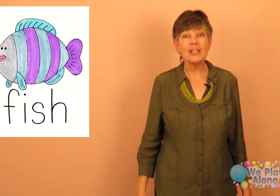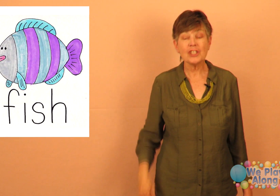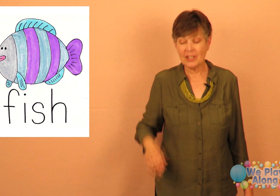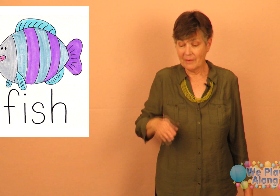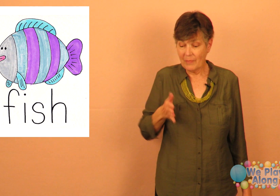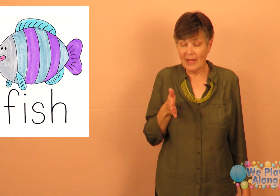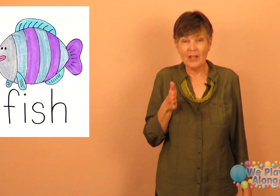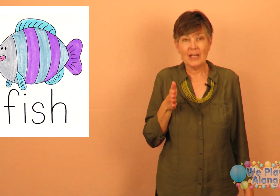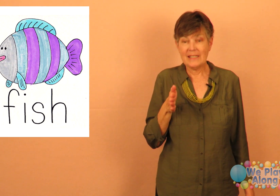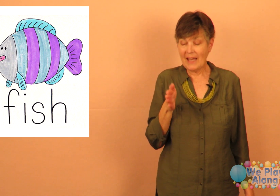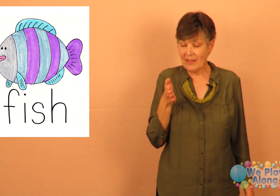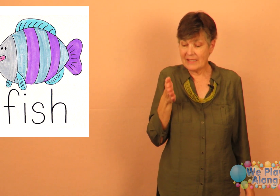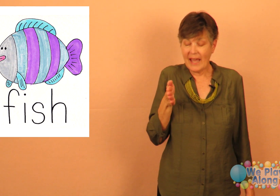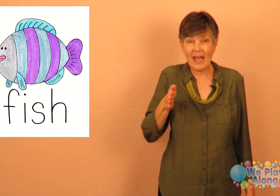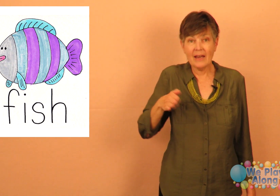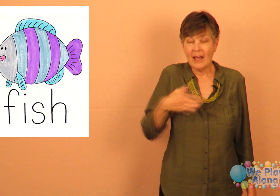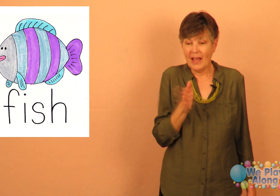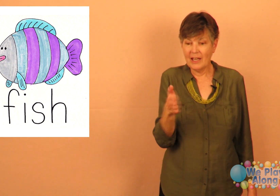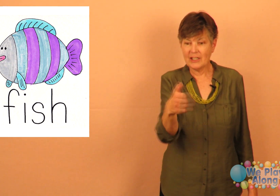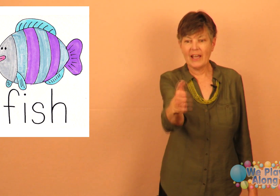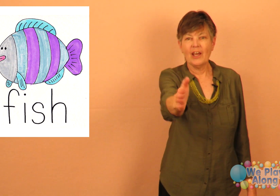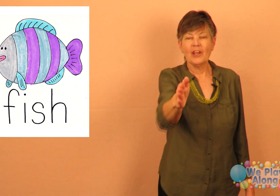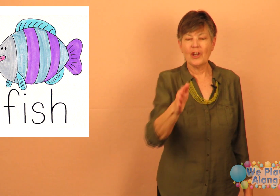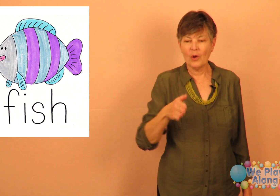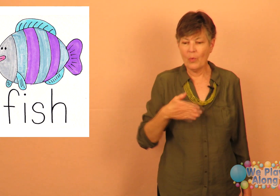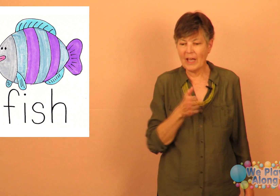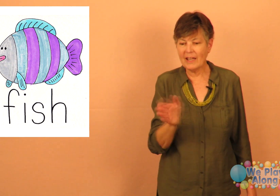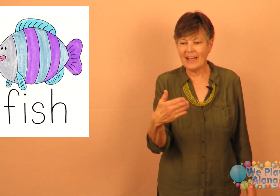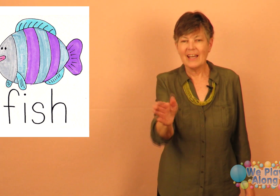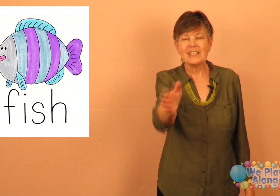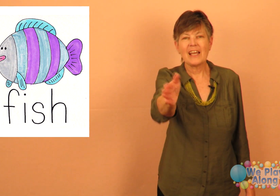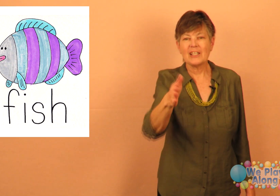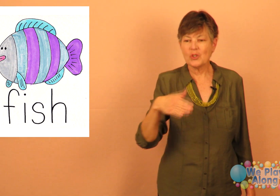you can take this hand and it's like you're gonna wiggle it it's like it's